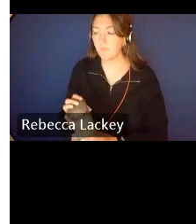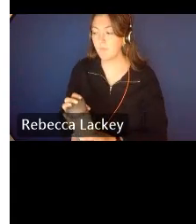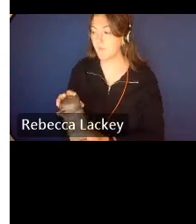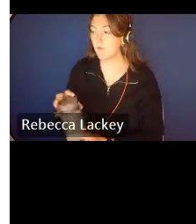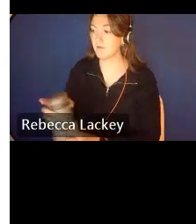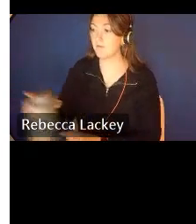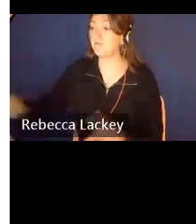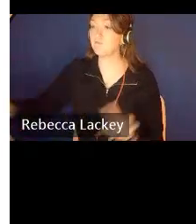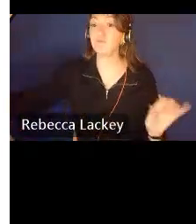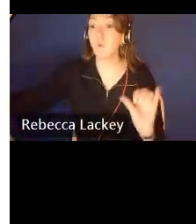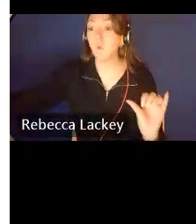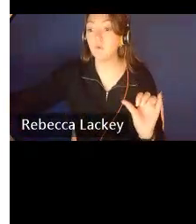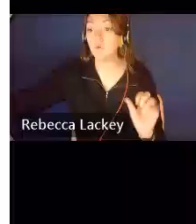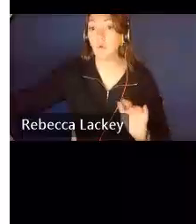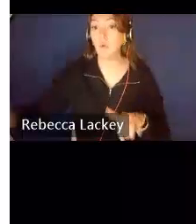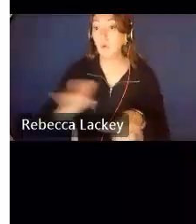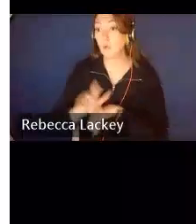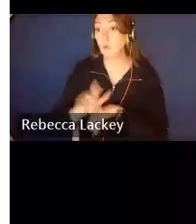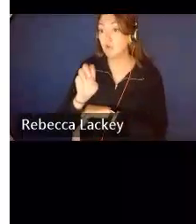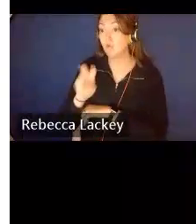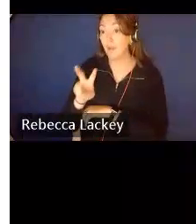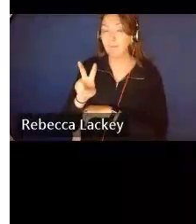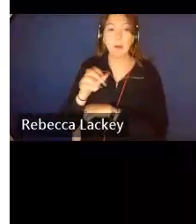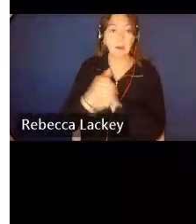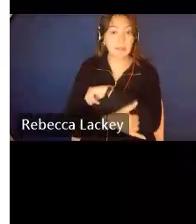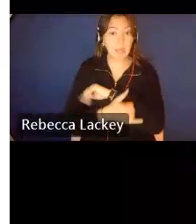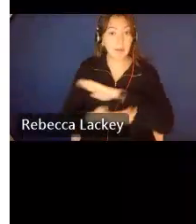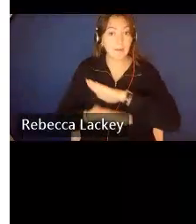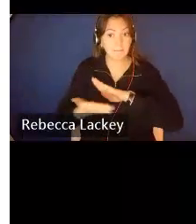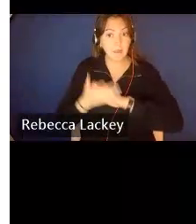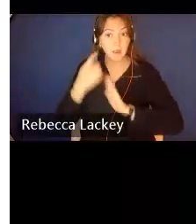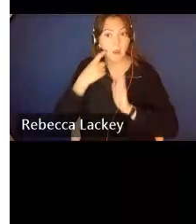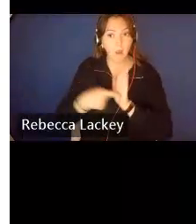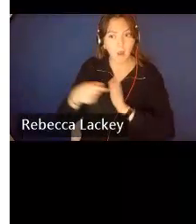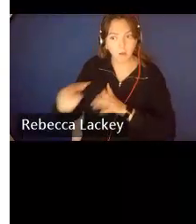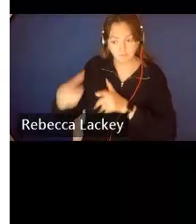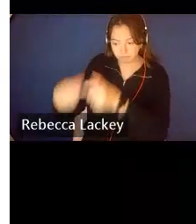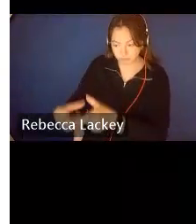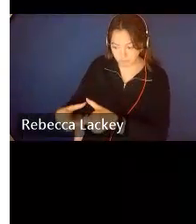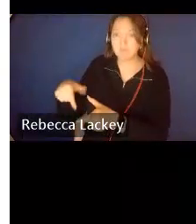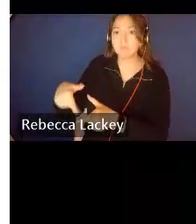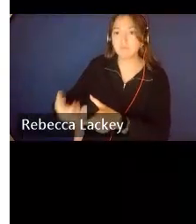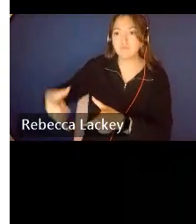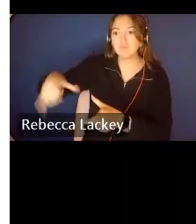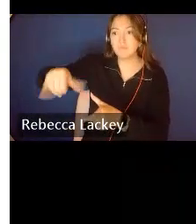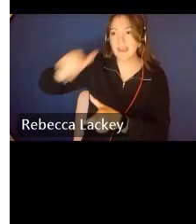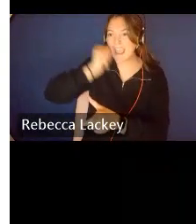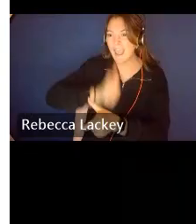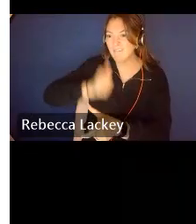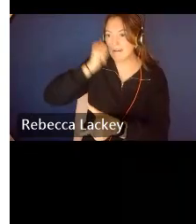Also in early November, county maintenance staff discovered a pothole that required daily patching.